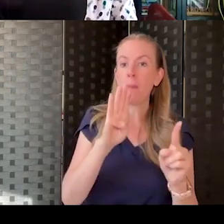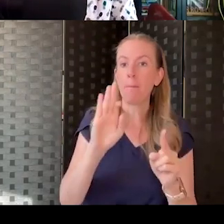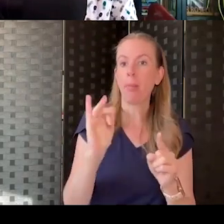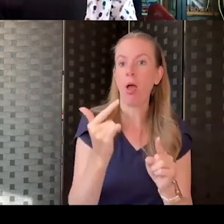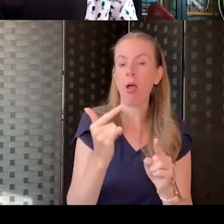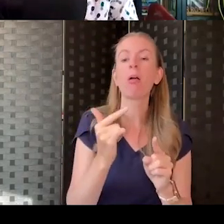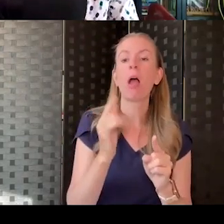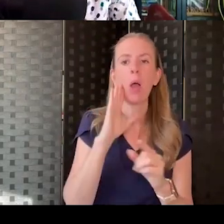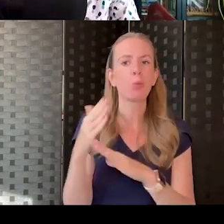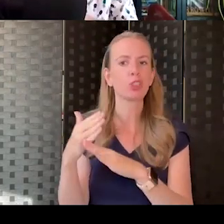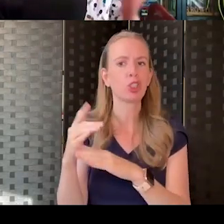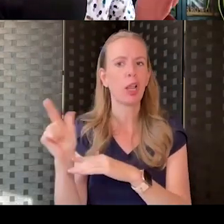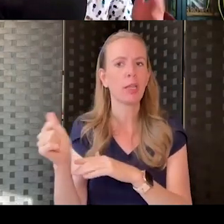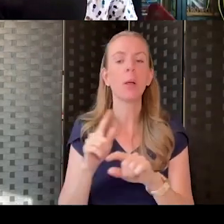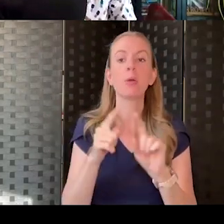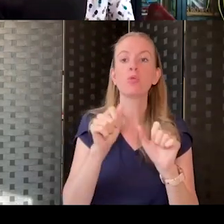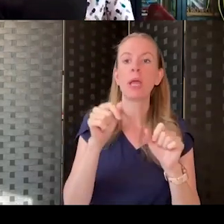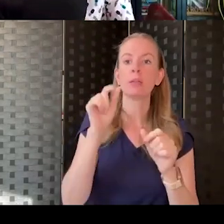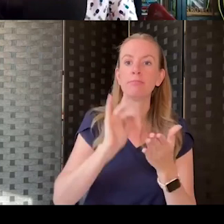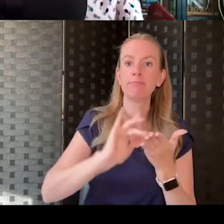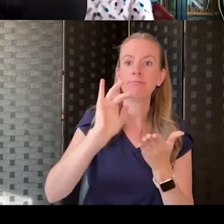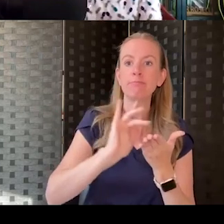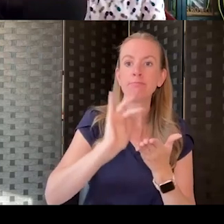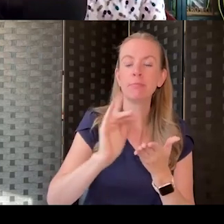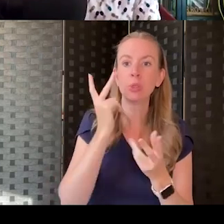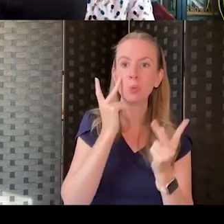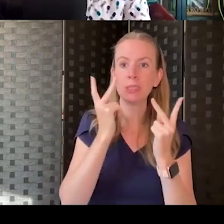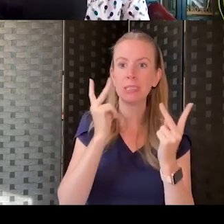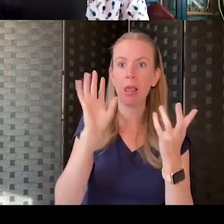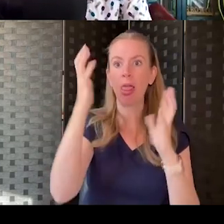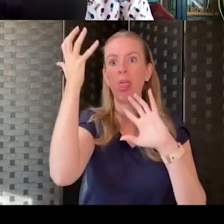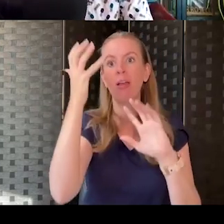you can scroll down and see all of the chaos of all of the output, and figure out pretty